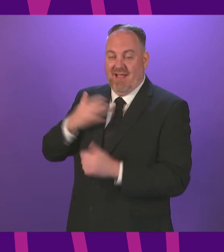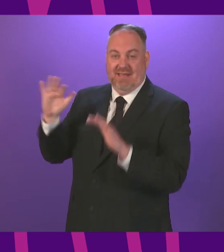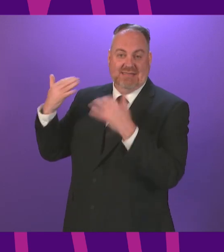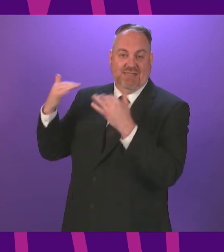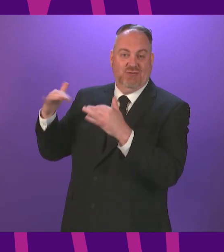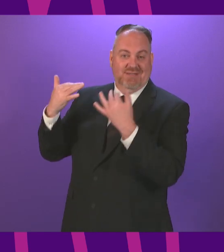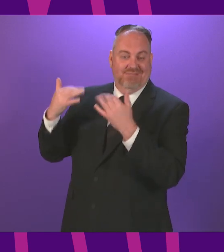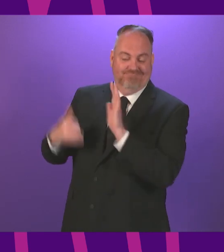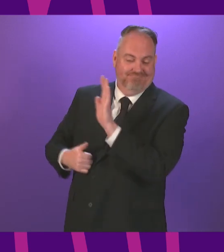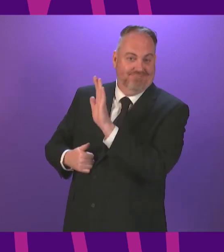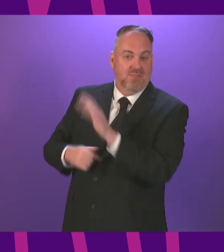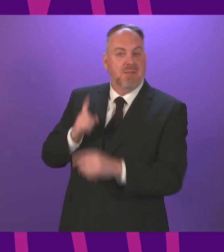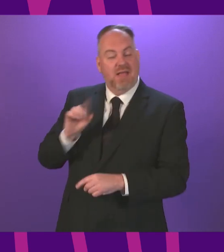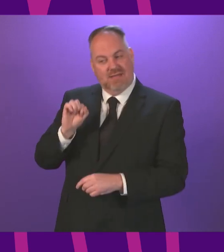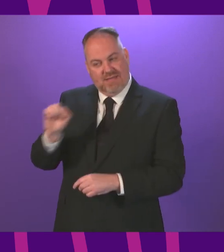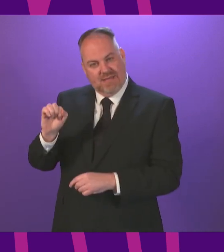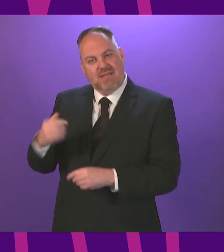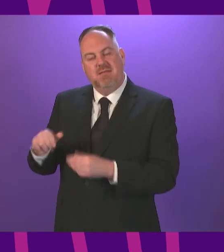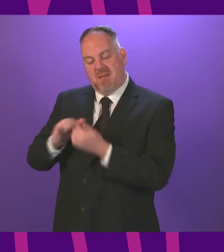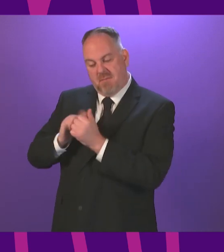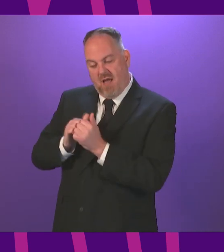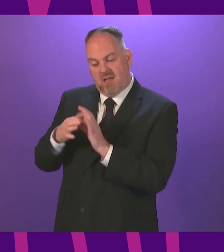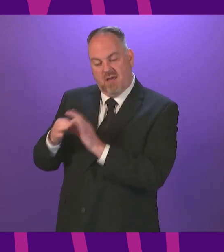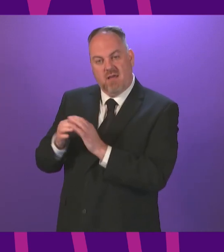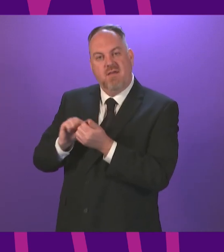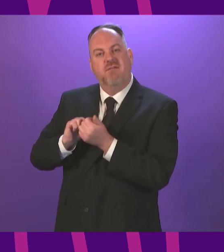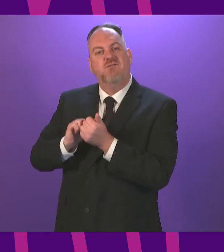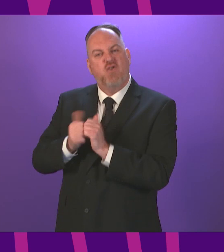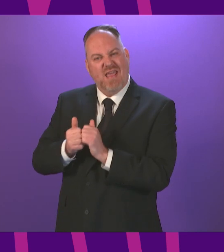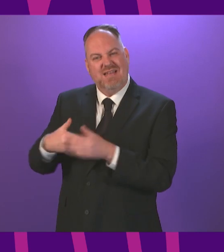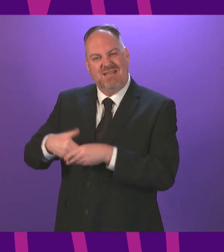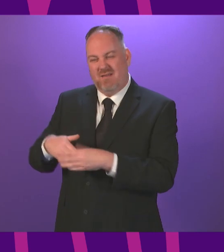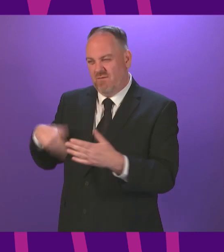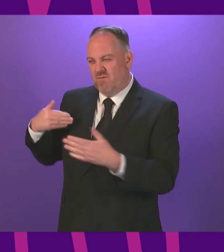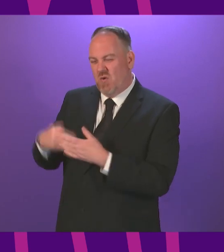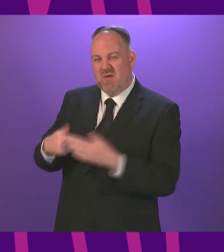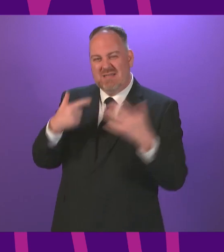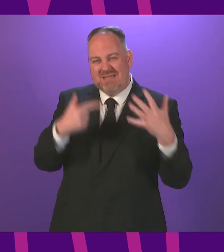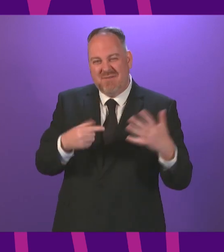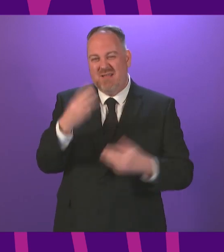his greatest job and duty of being partner, friend and confidant to the monarch for 73 years, always